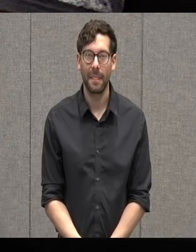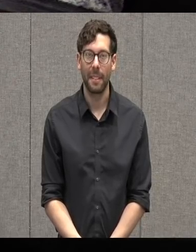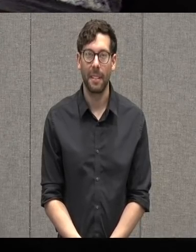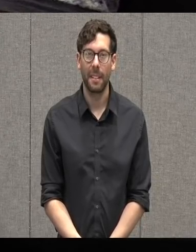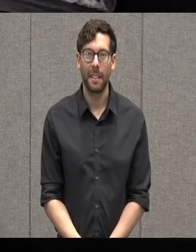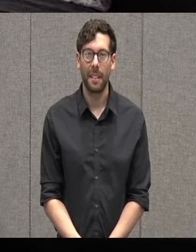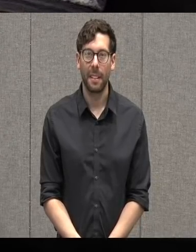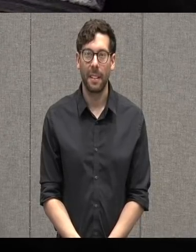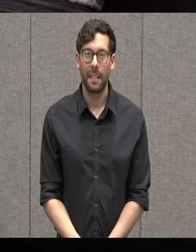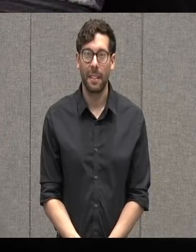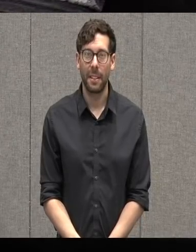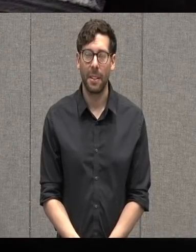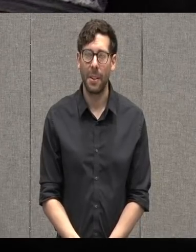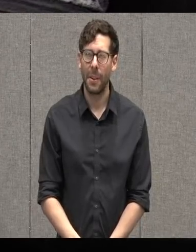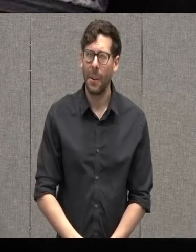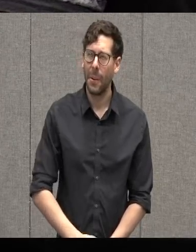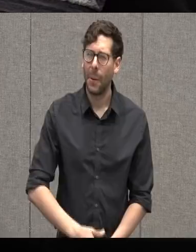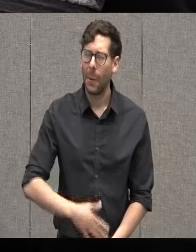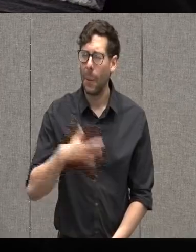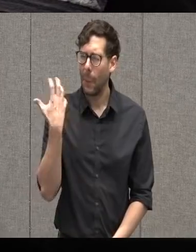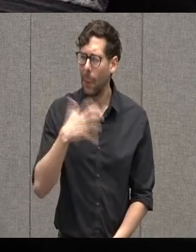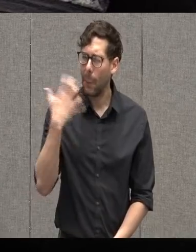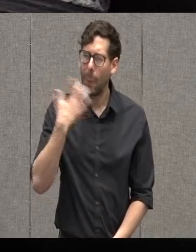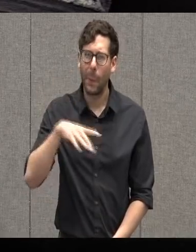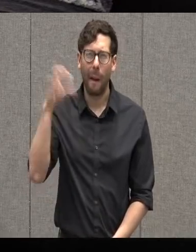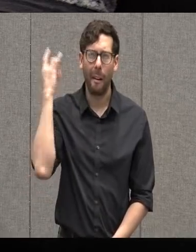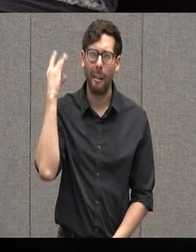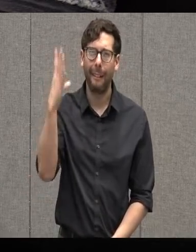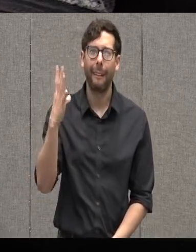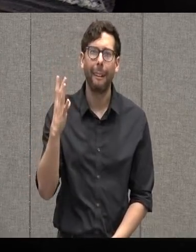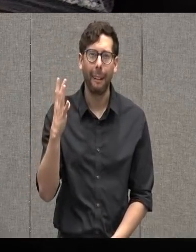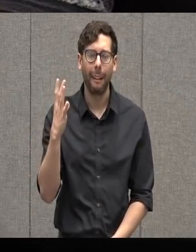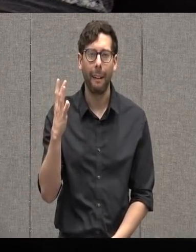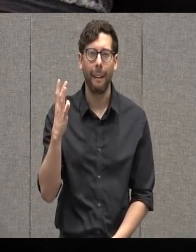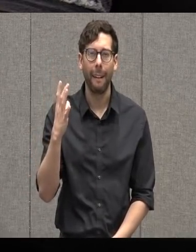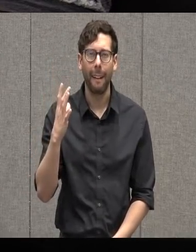Good grief! There are 50.